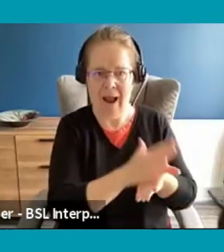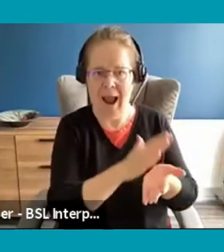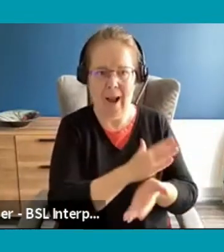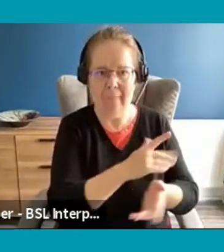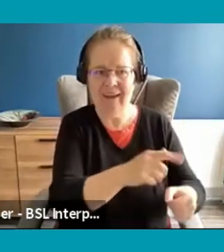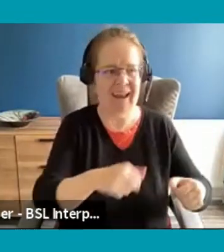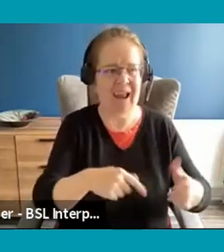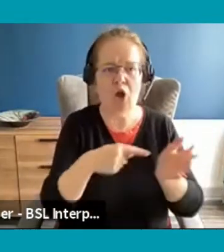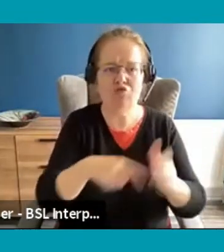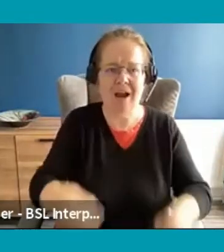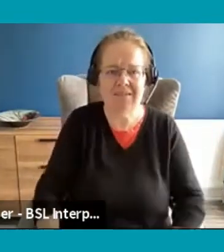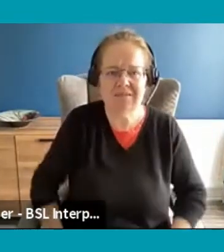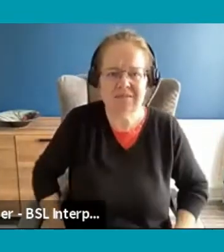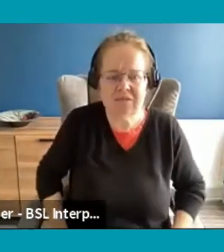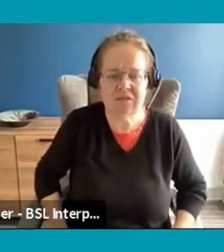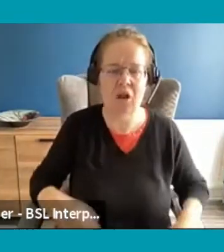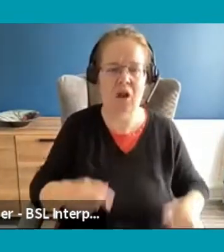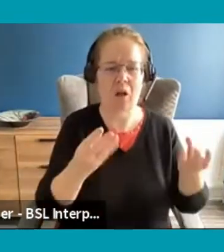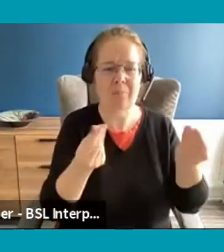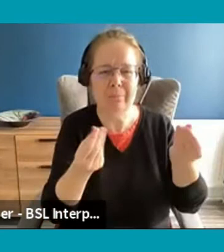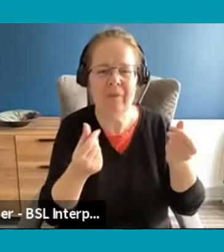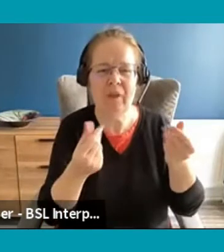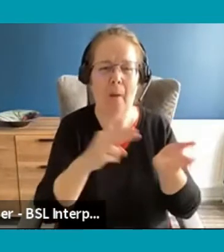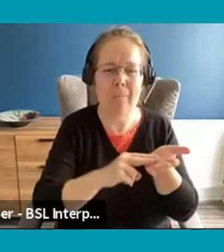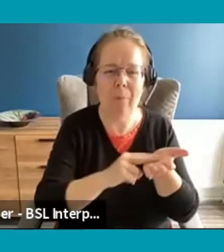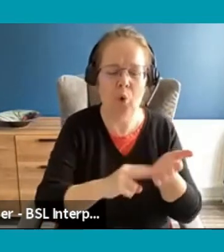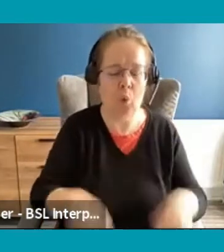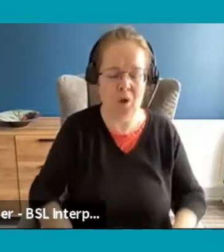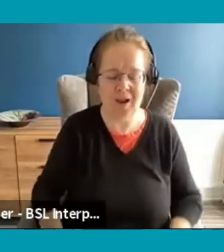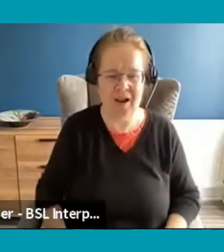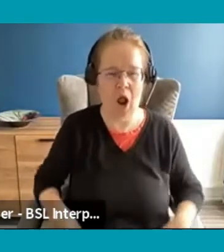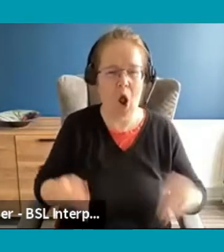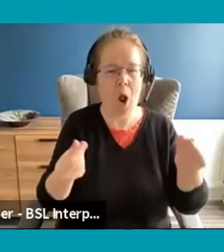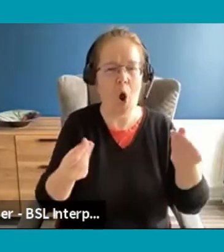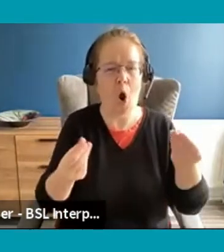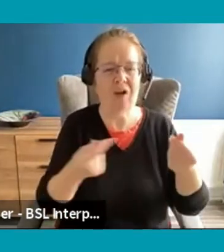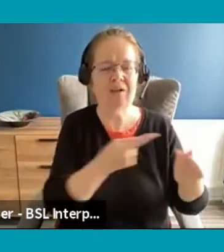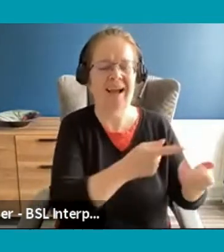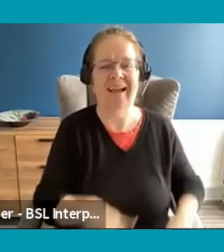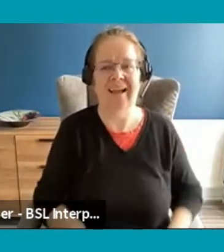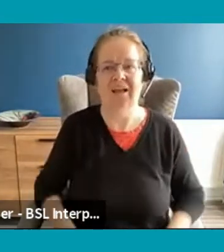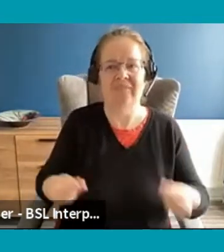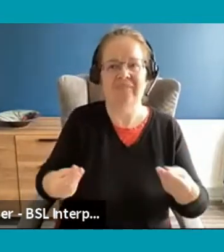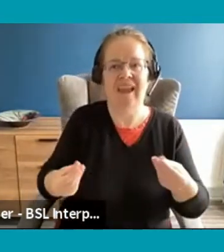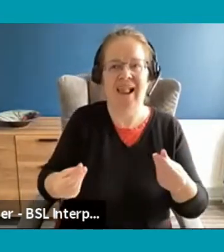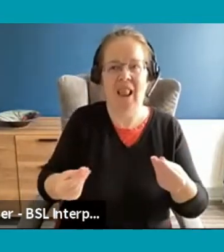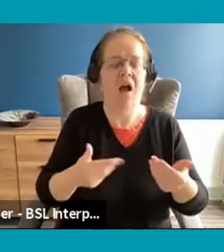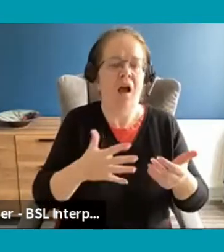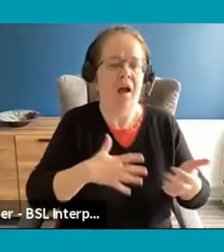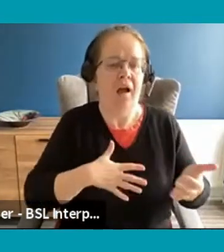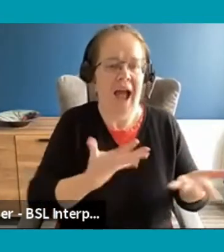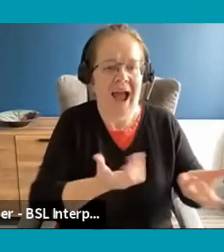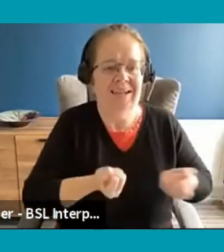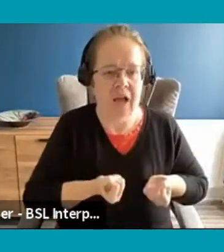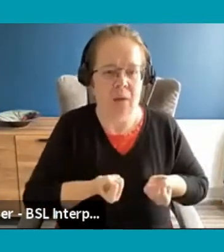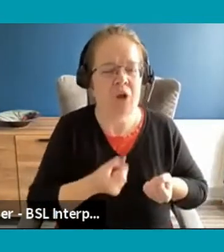because the the cotton material. Was acceptable to him so you know little things like that go along